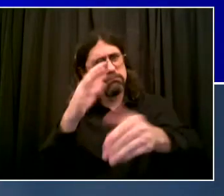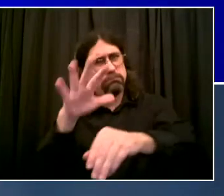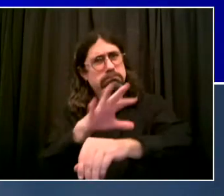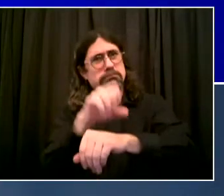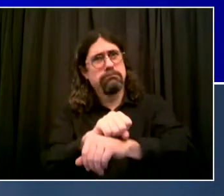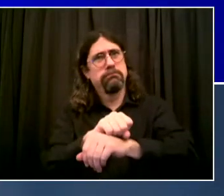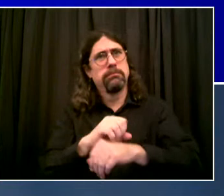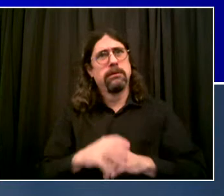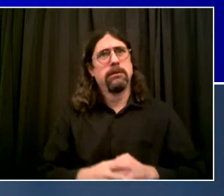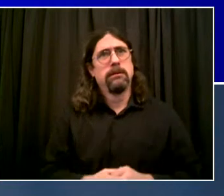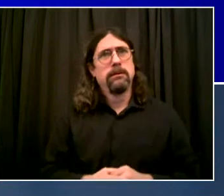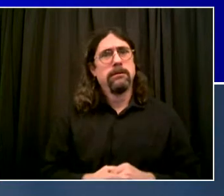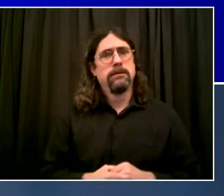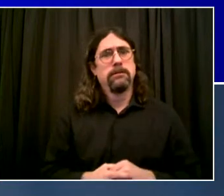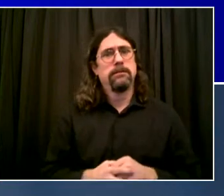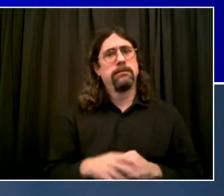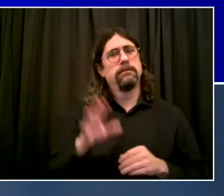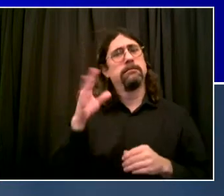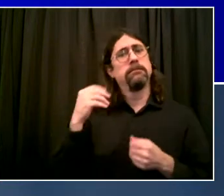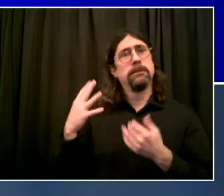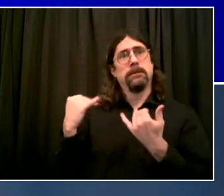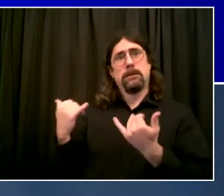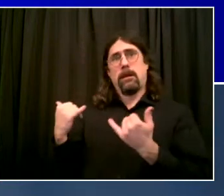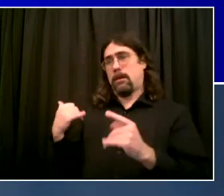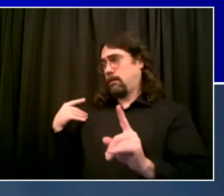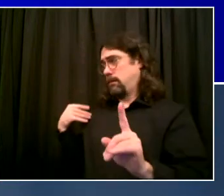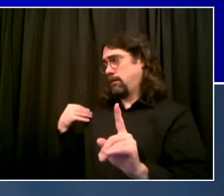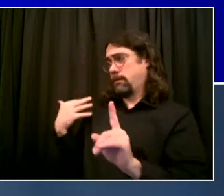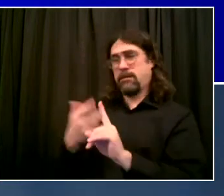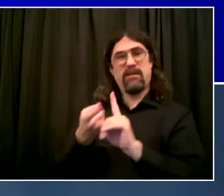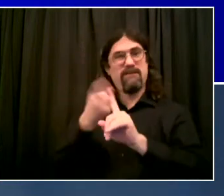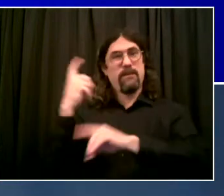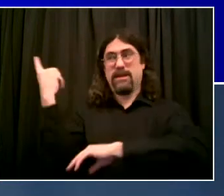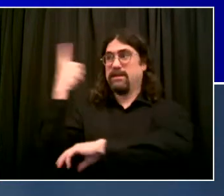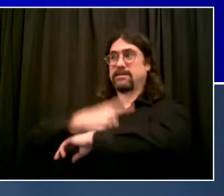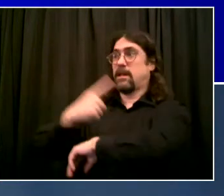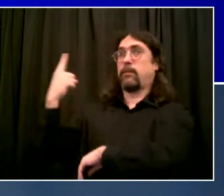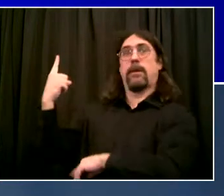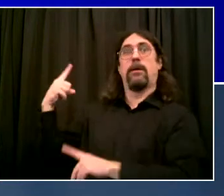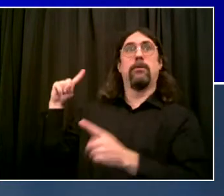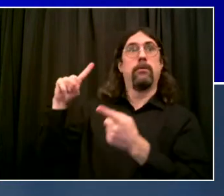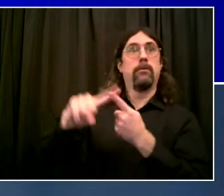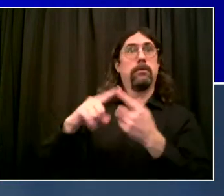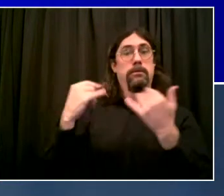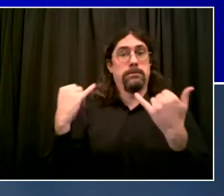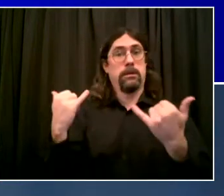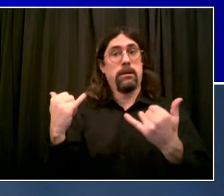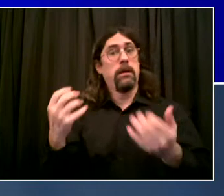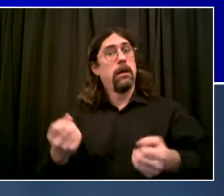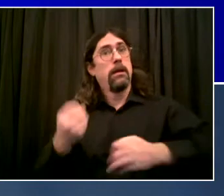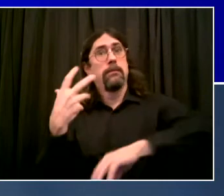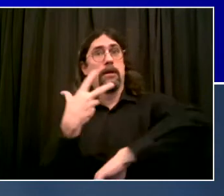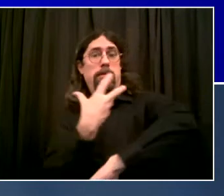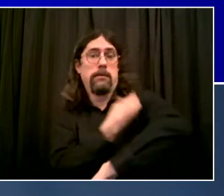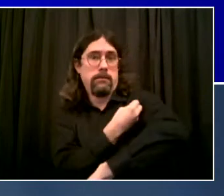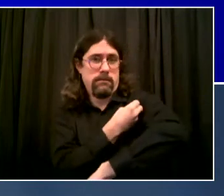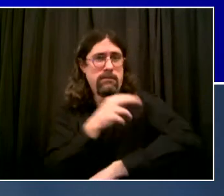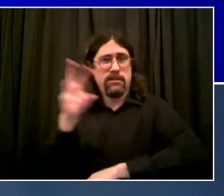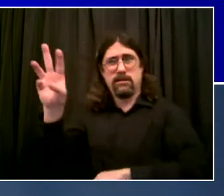BRUNT OF THE CRISIS AND THAT'S WHAT WE ARE GOINING TO DO. UPDATE ON HOW MANY PEOPLE WE HAVE VACCINATED